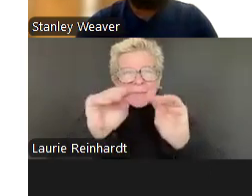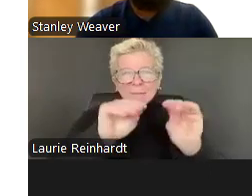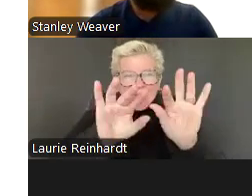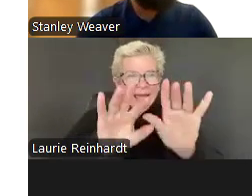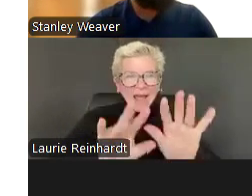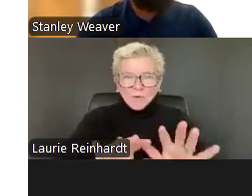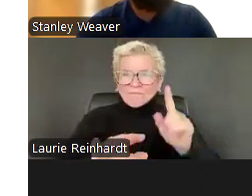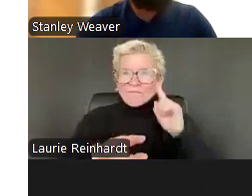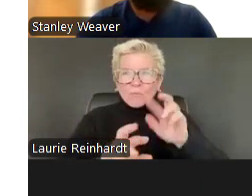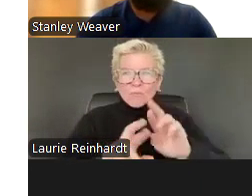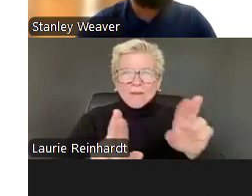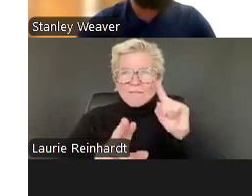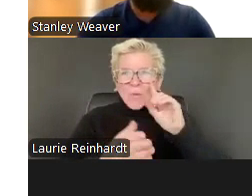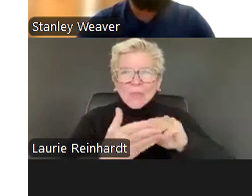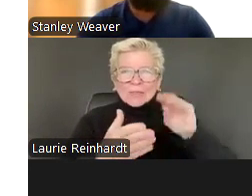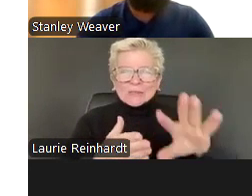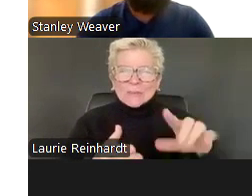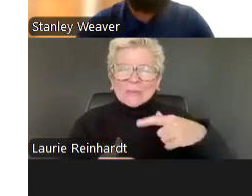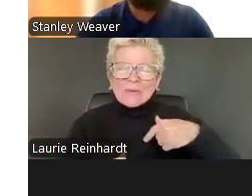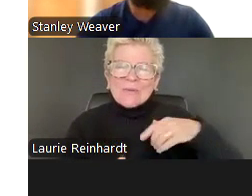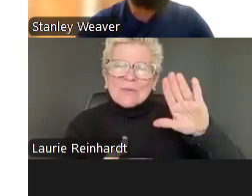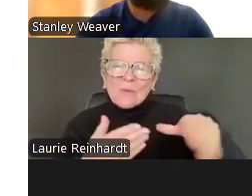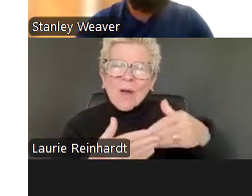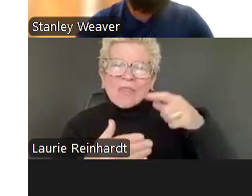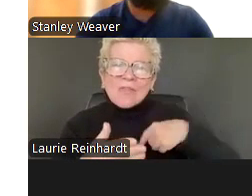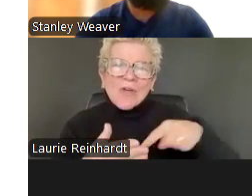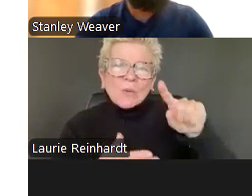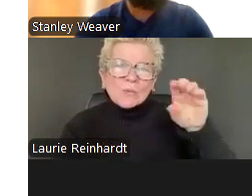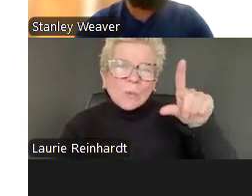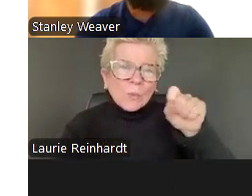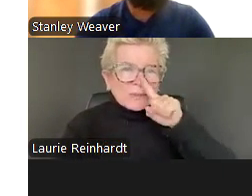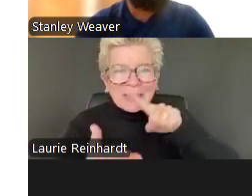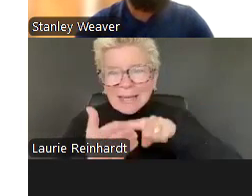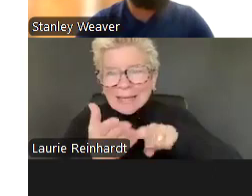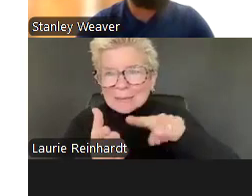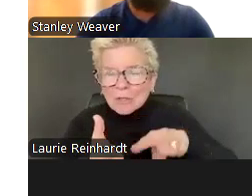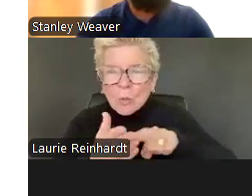tools, whether you are exploring Careers, looking at what equivalency options are